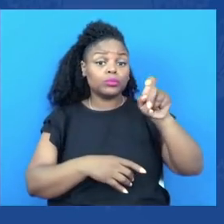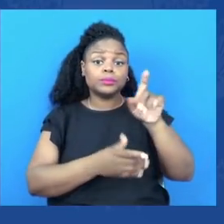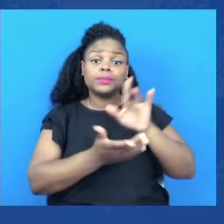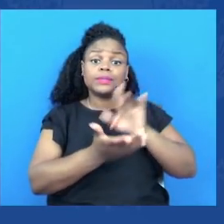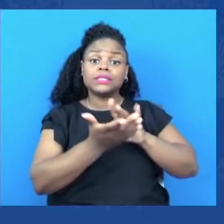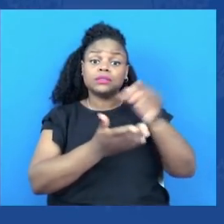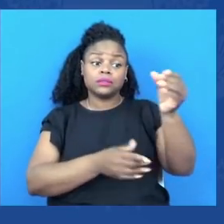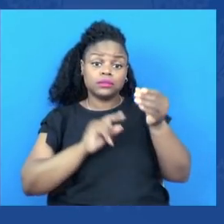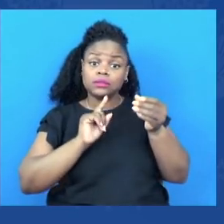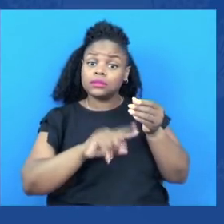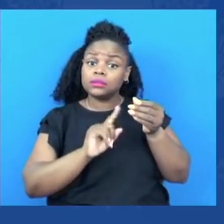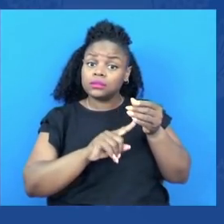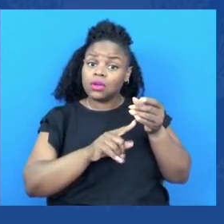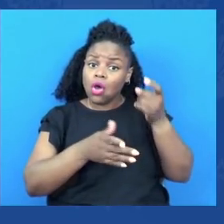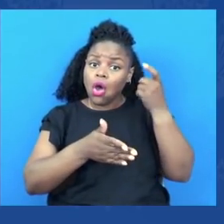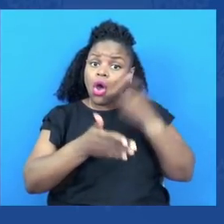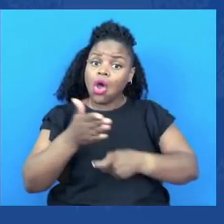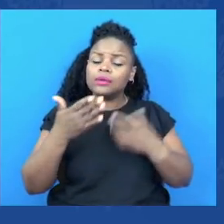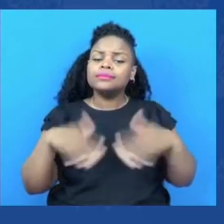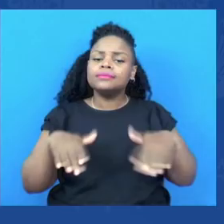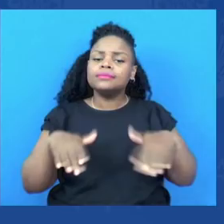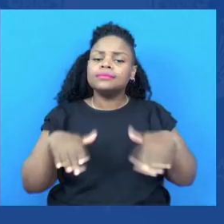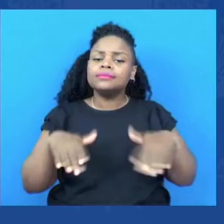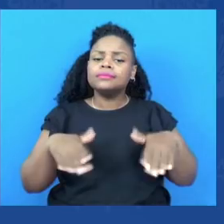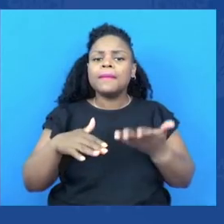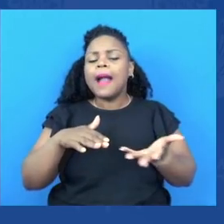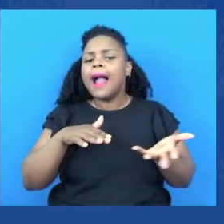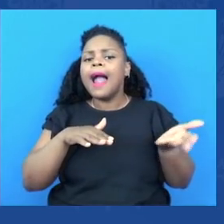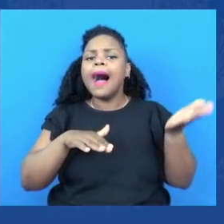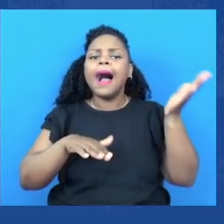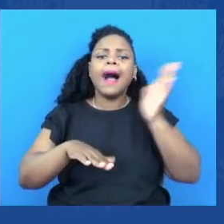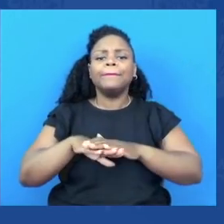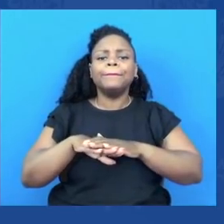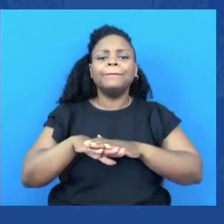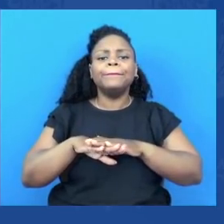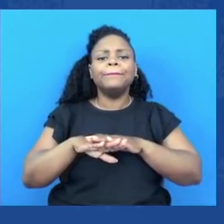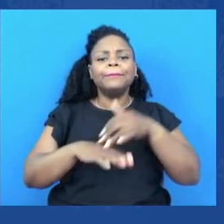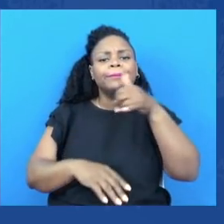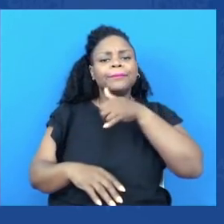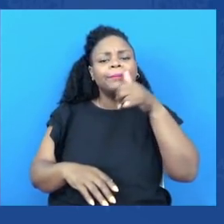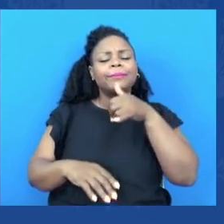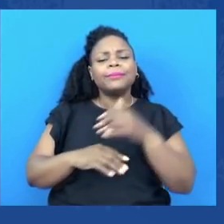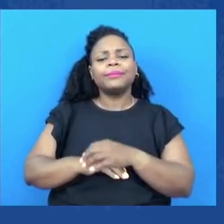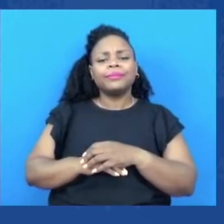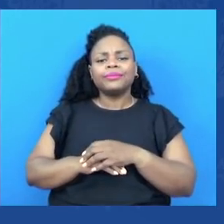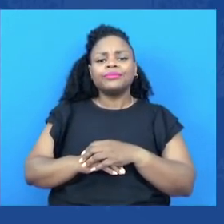millions of Americans save money and ease their burdens by lowering the cost of prescription drugs.